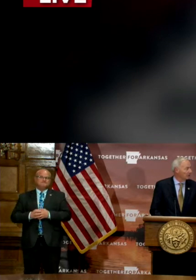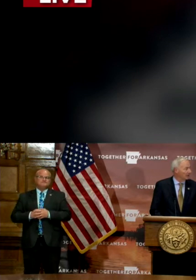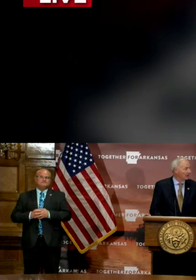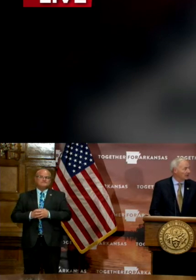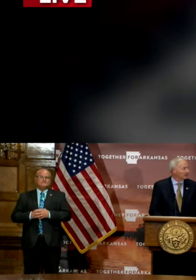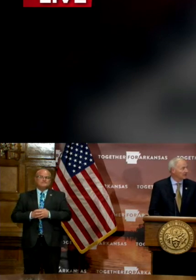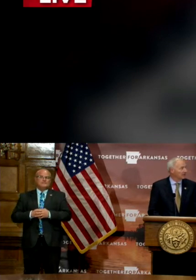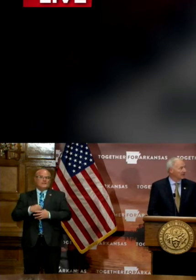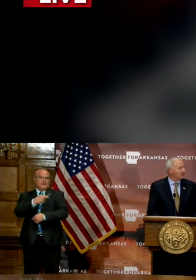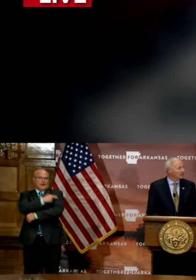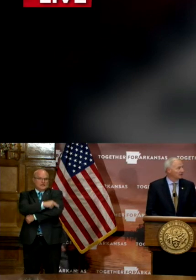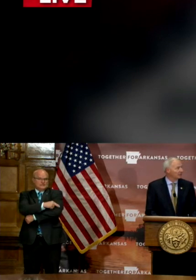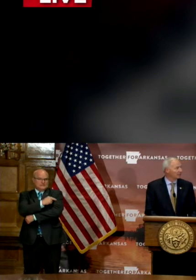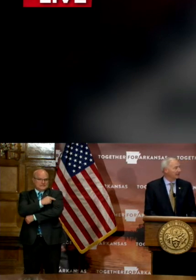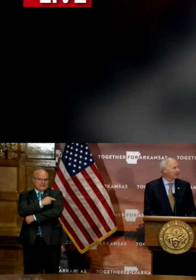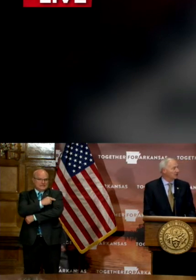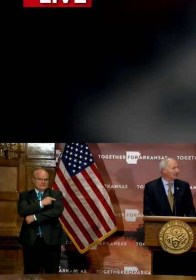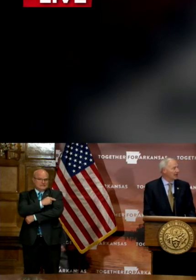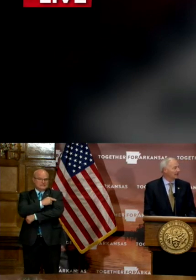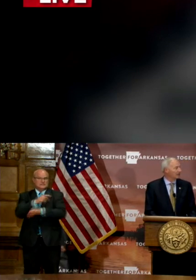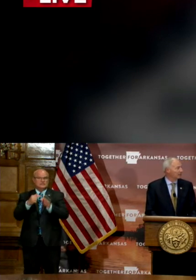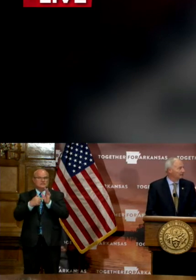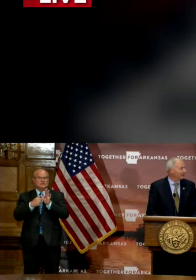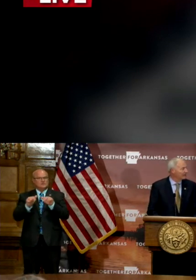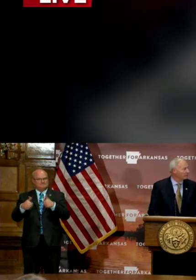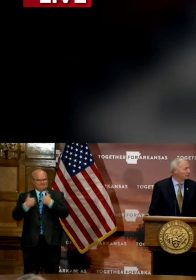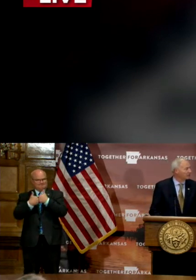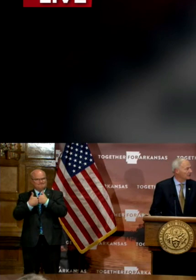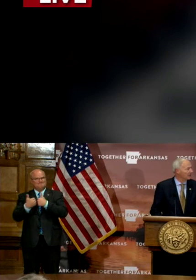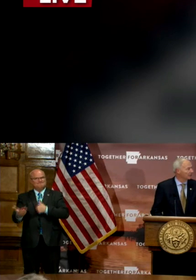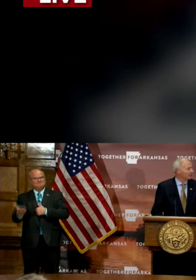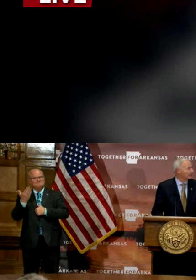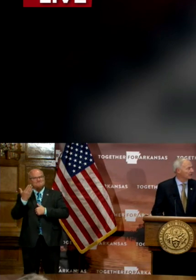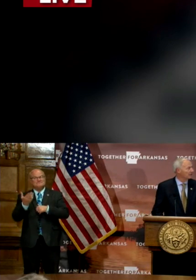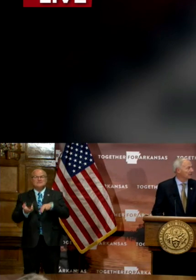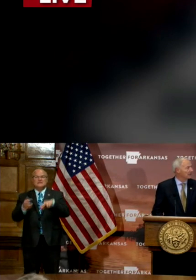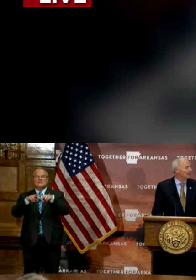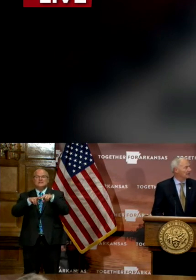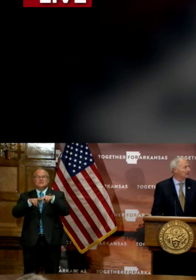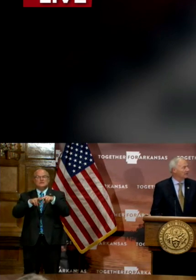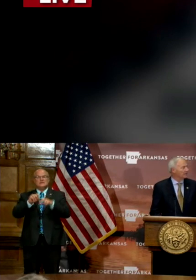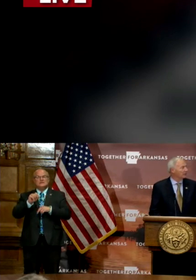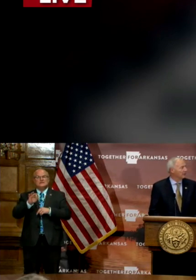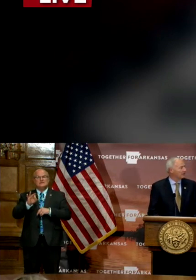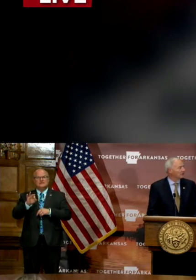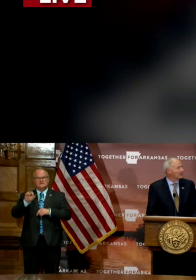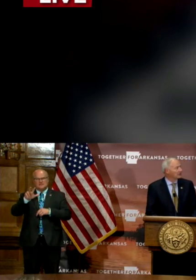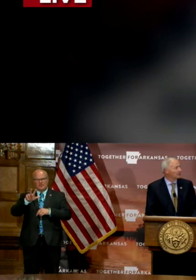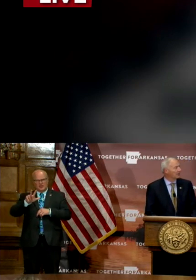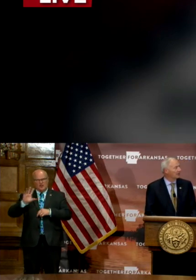OUR DEATHS VERY REGRETTABLY ARE AT 24 INCREASE. IF YOU LOOK AT OUR HOSPITALIZATIONS, IT REFLECTS A